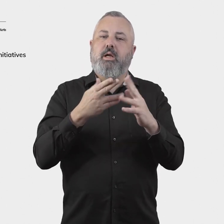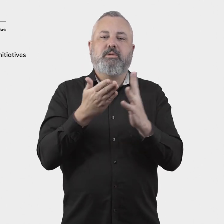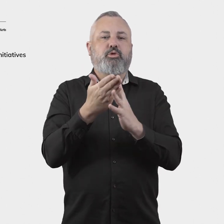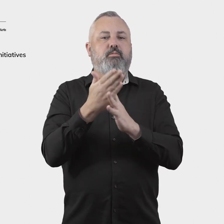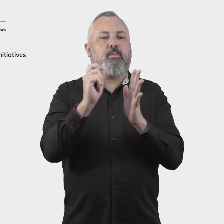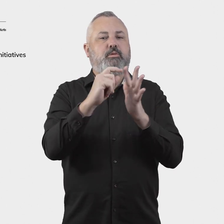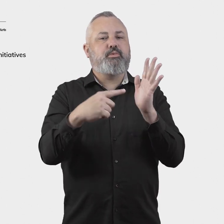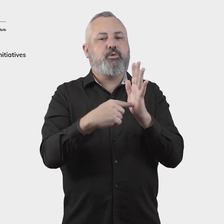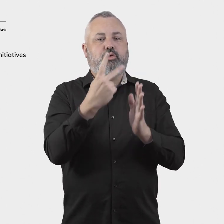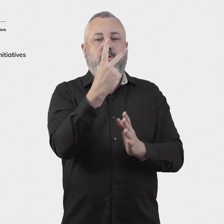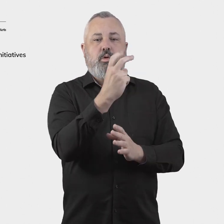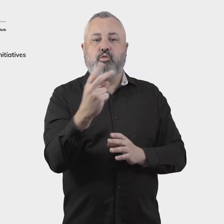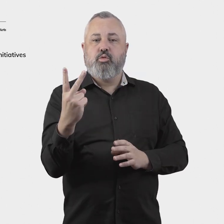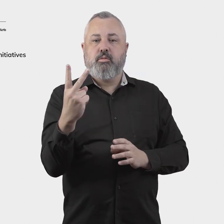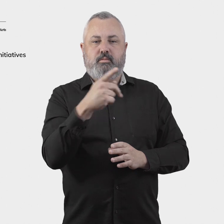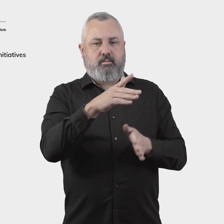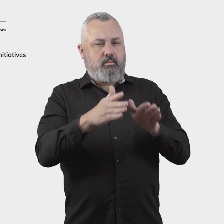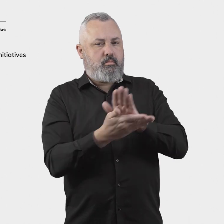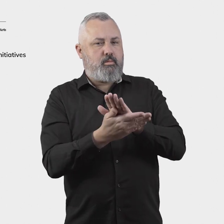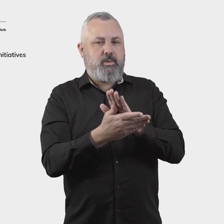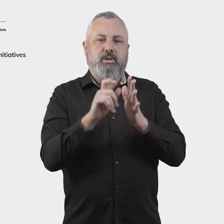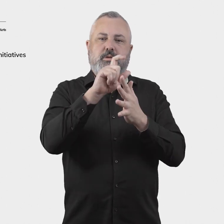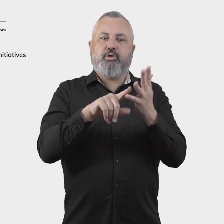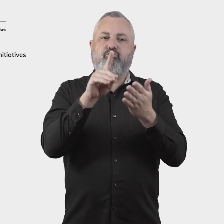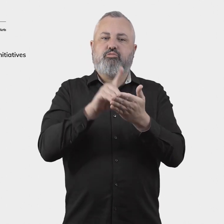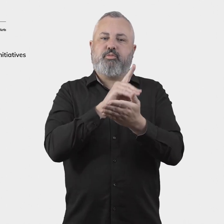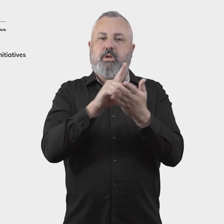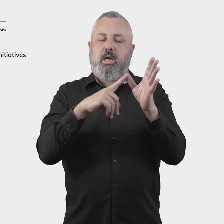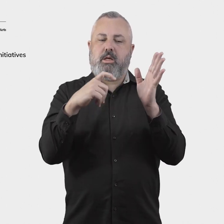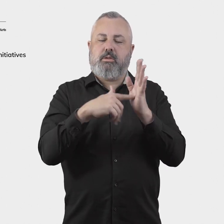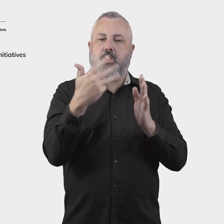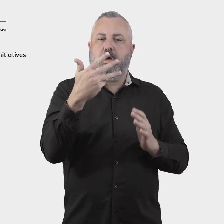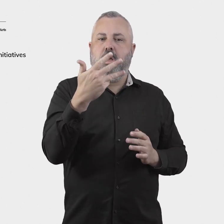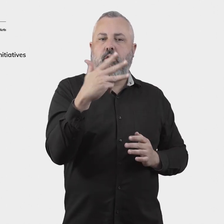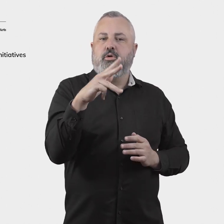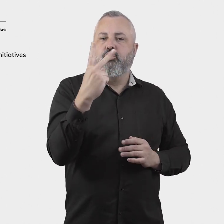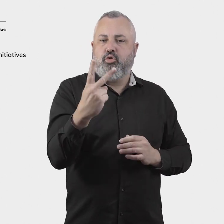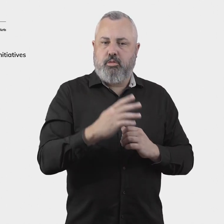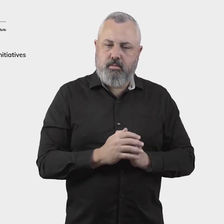Accessible Public Transport 2002 under the Disability Discrimination Act 1992 (Cth).